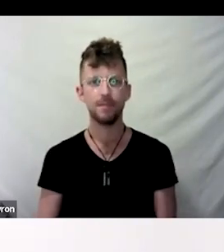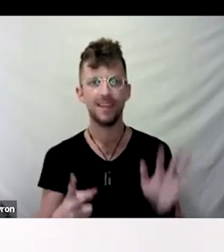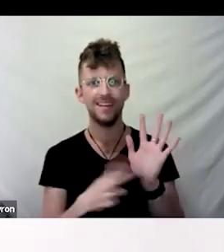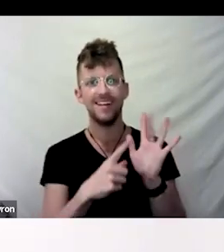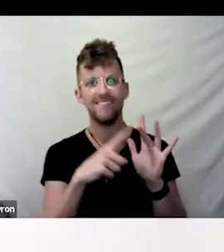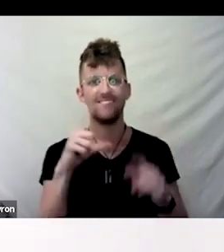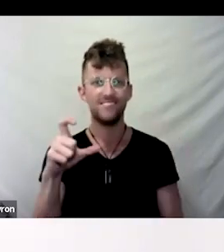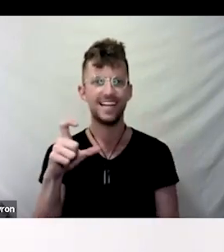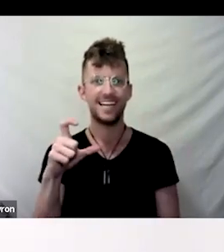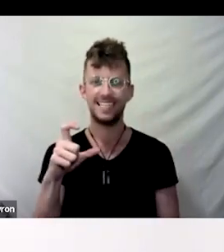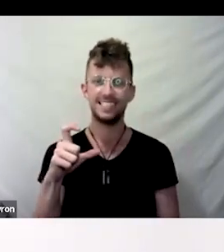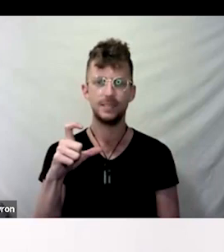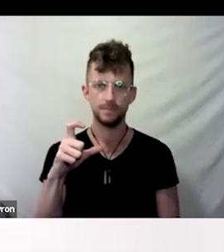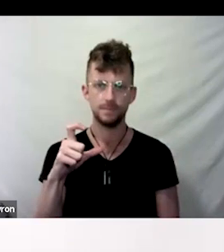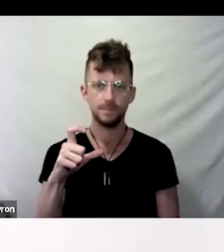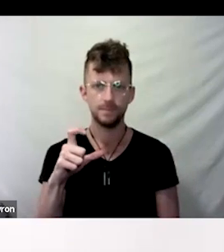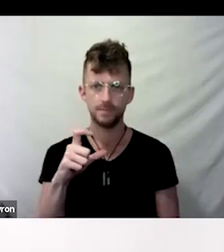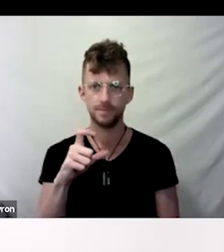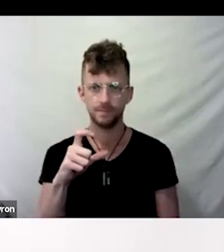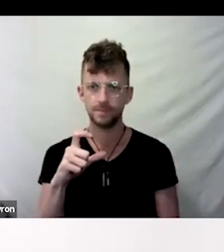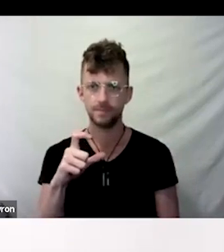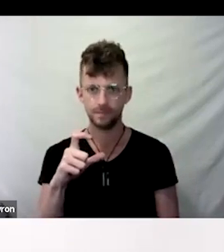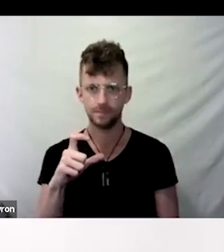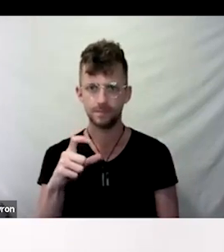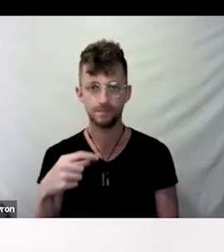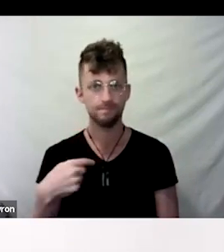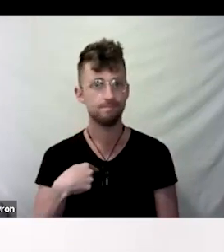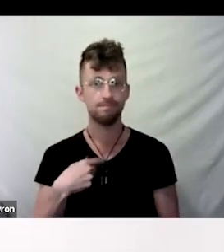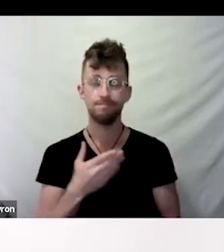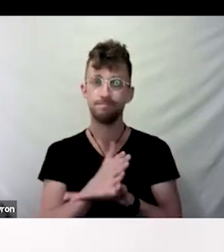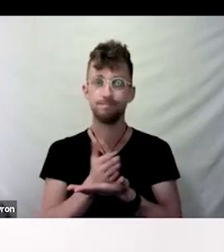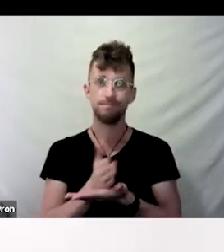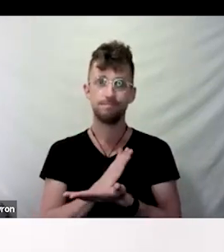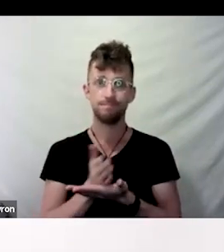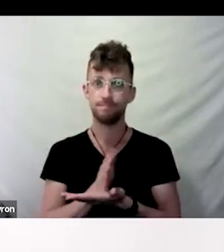Yeah, I’m not sure, sorry Amanda it’s not one of my areas.